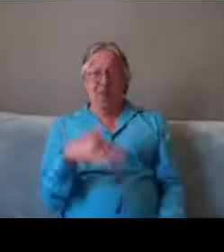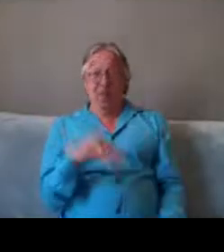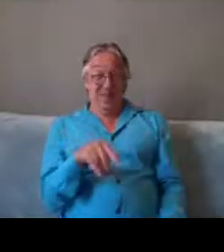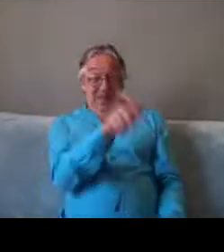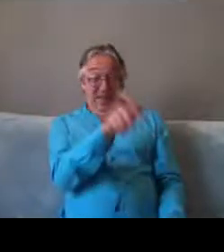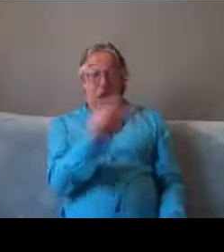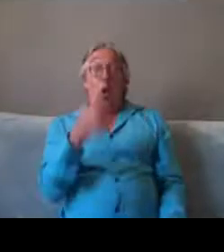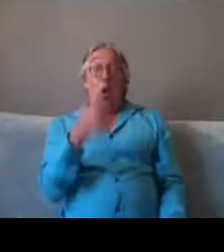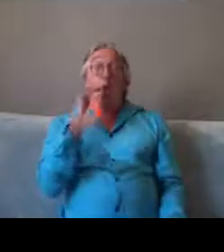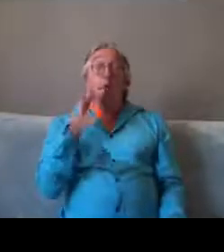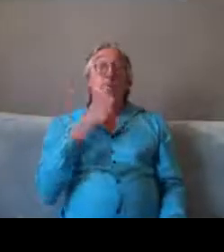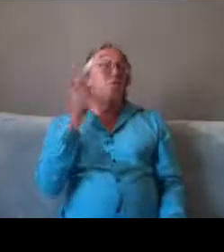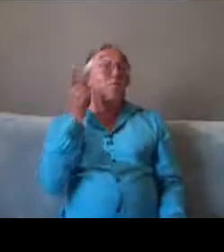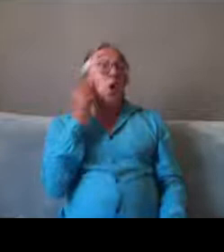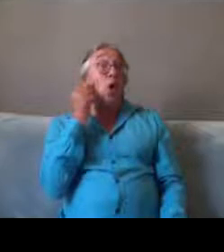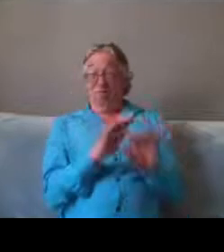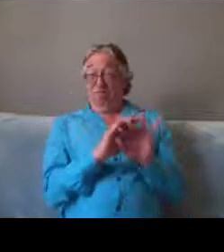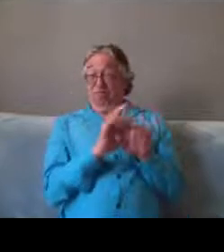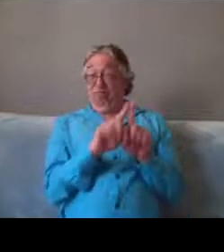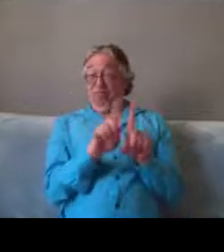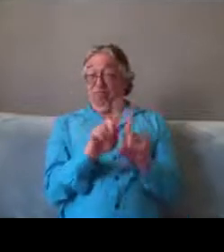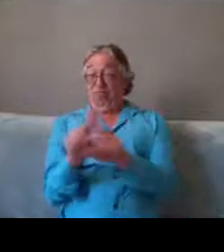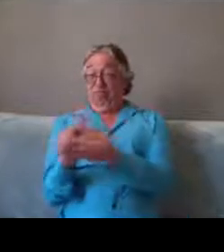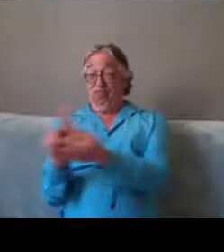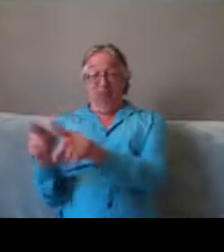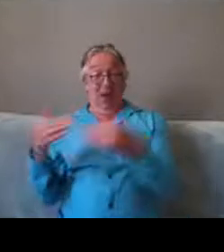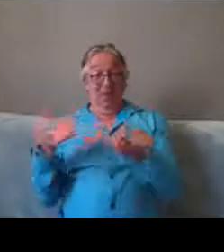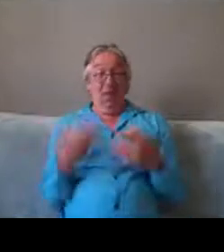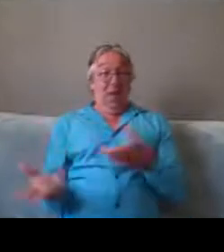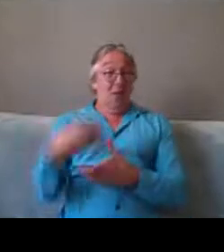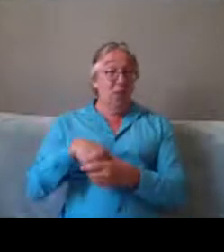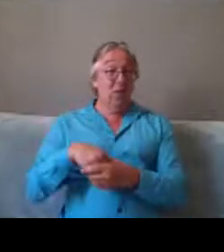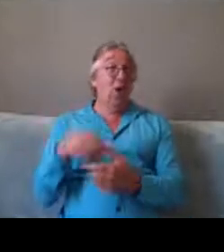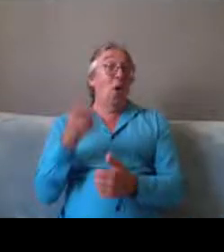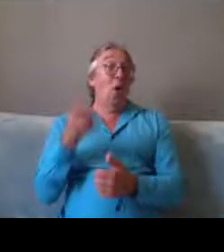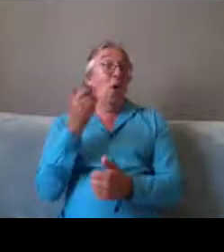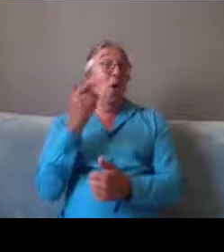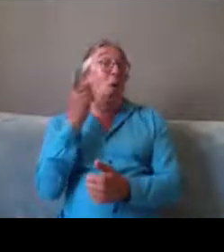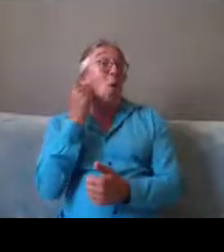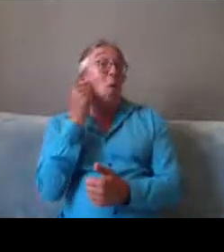more than 37.500 people with special needs have participated